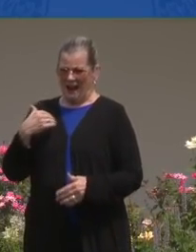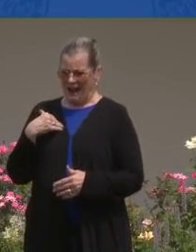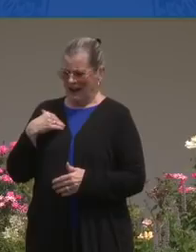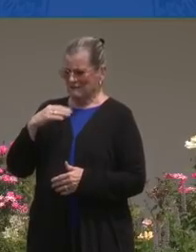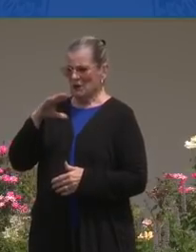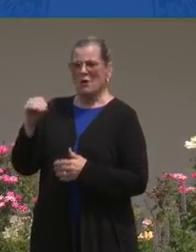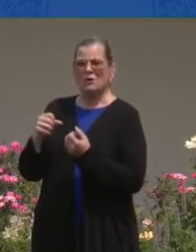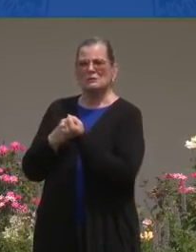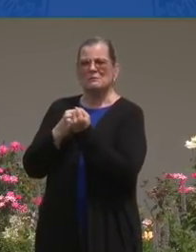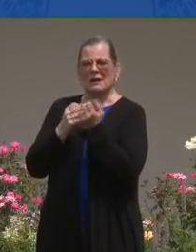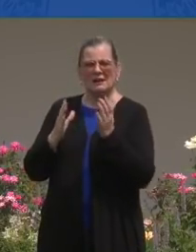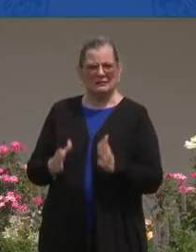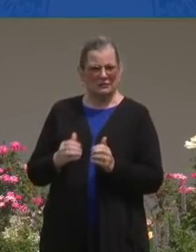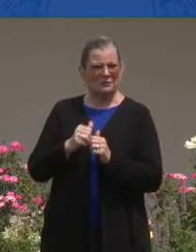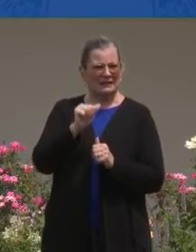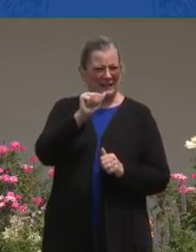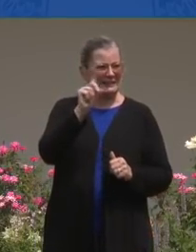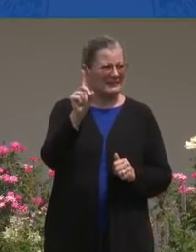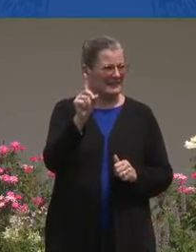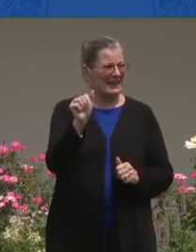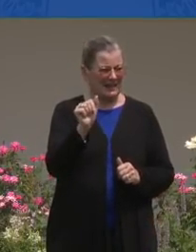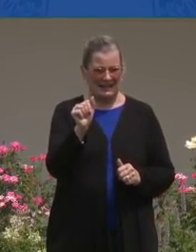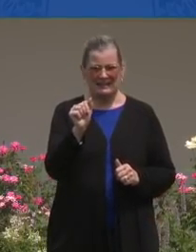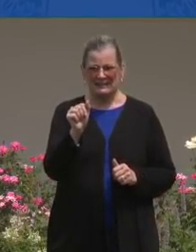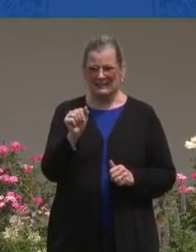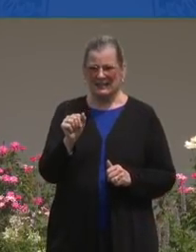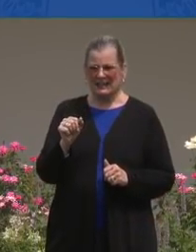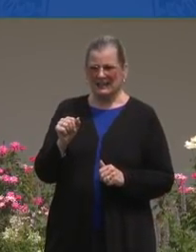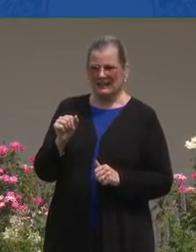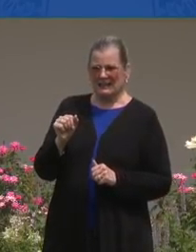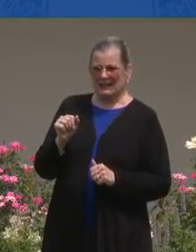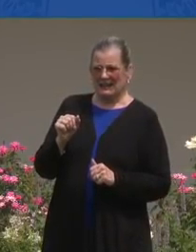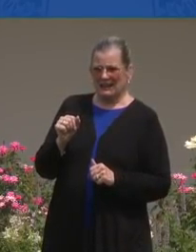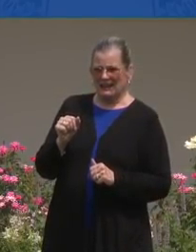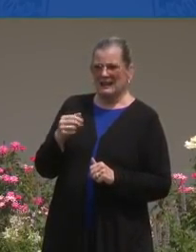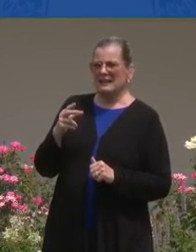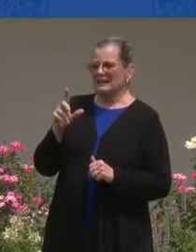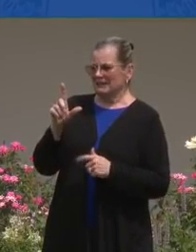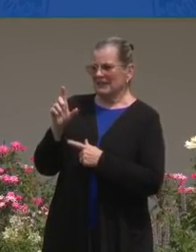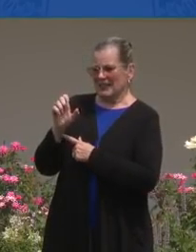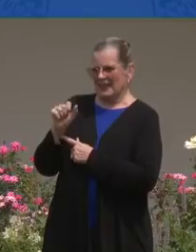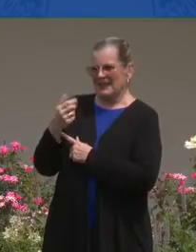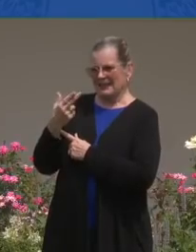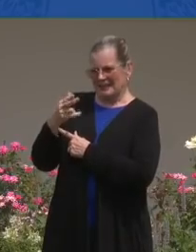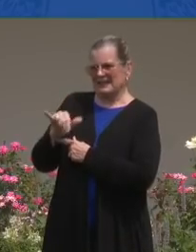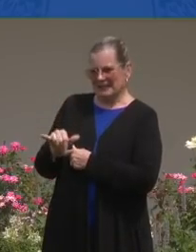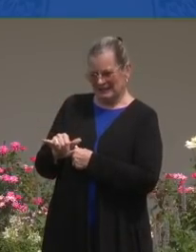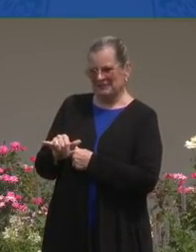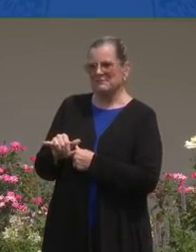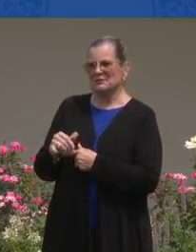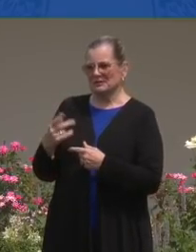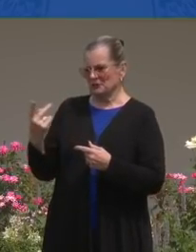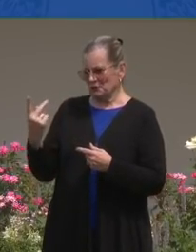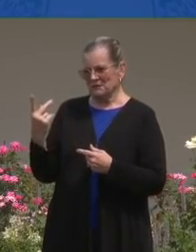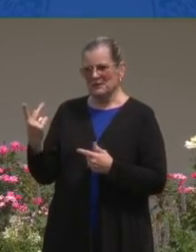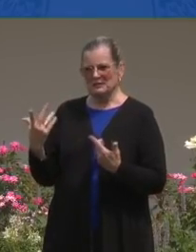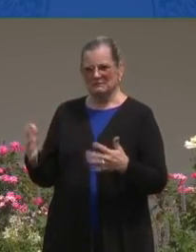as a member of the United States Senate. And I'm proud to be here today as President alongside so many fearless champions